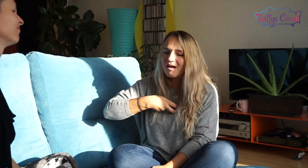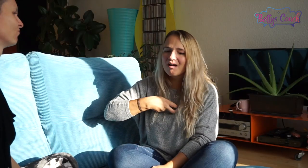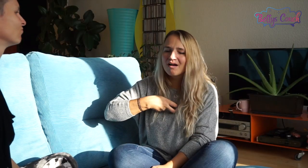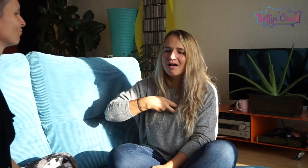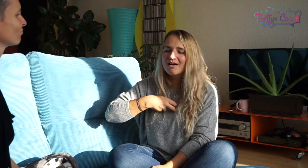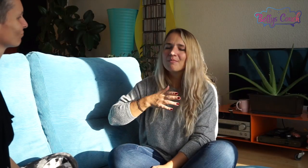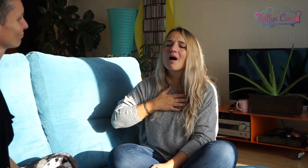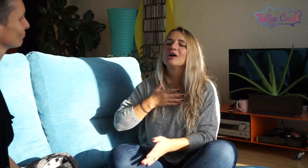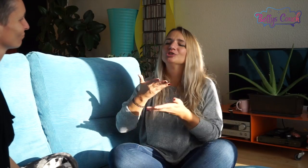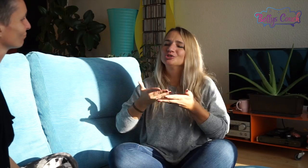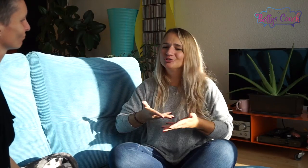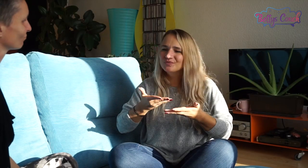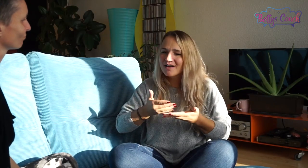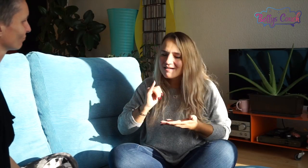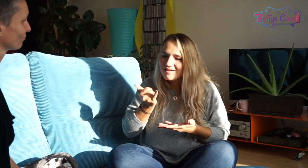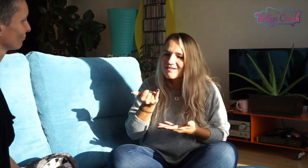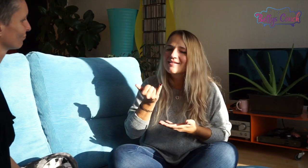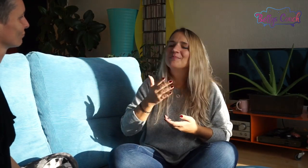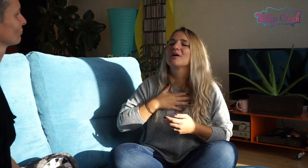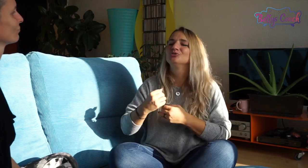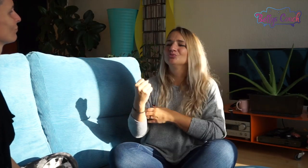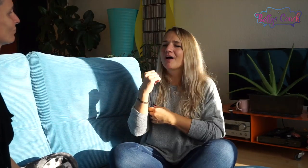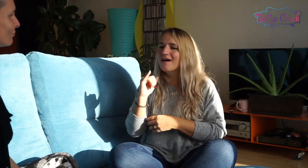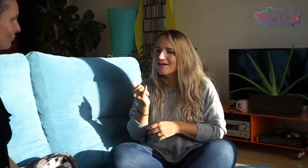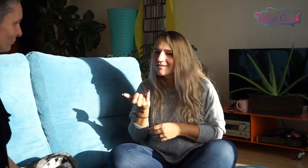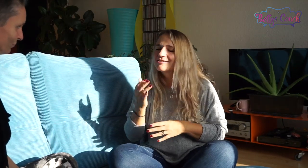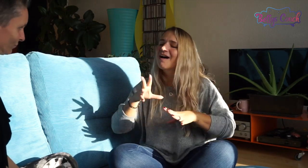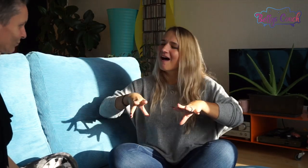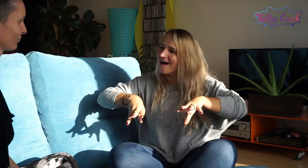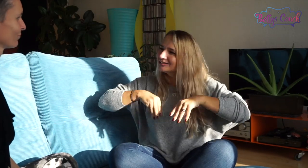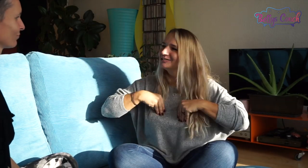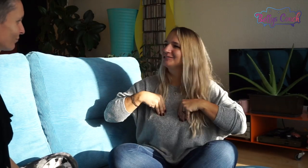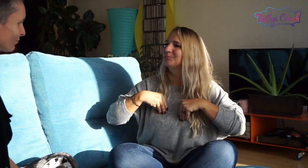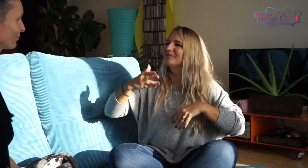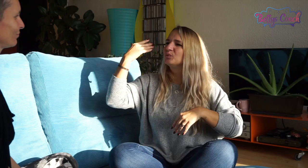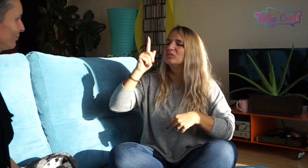Yes, above all, to become aware of my weaknesses and strengths & to accept them.